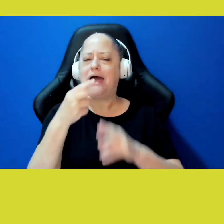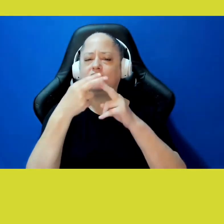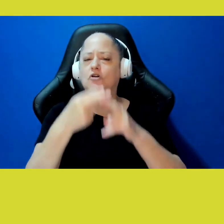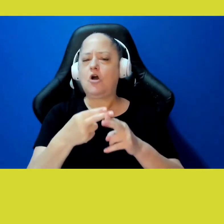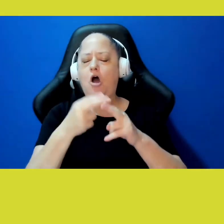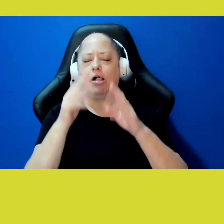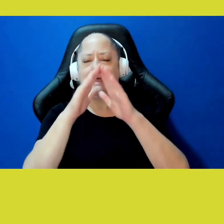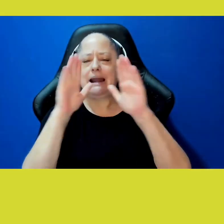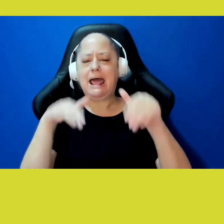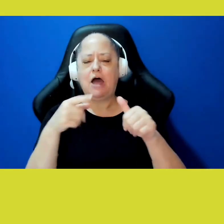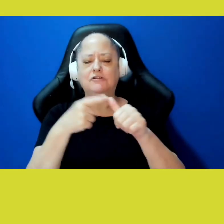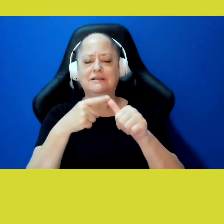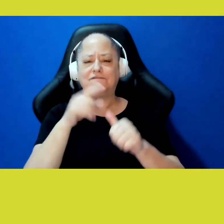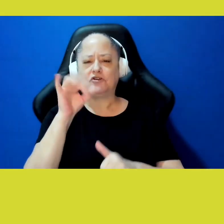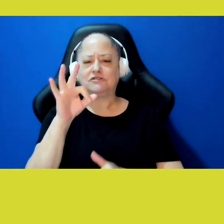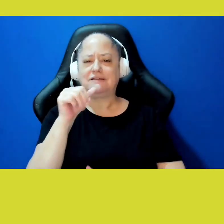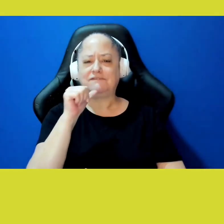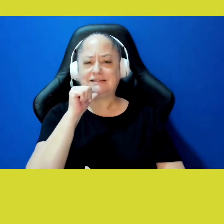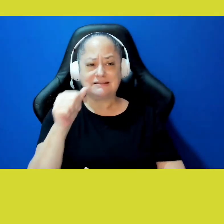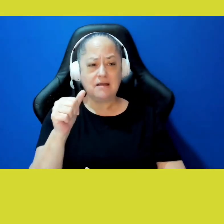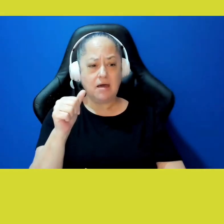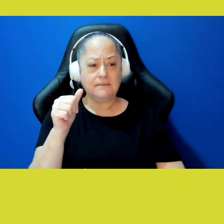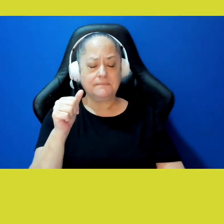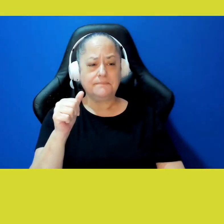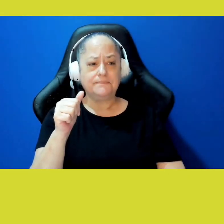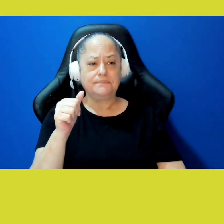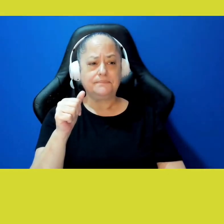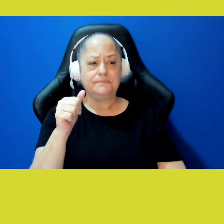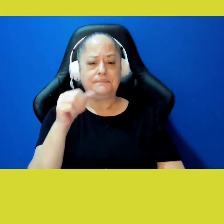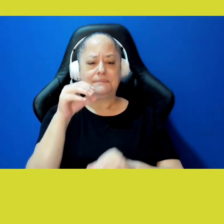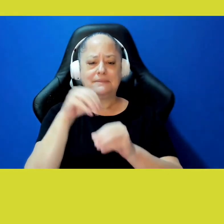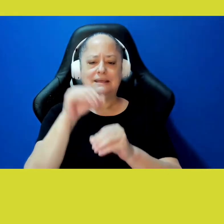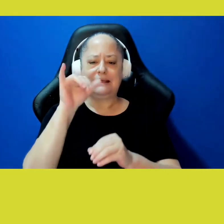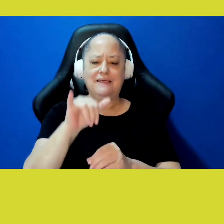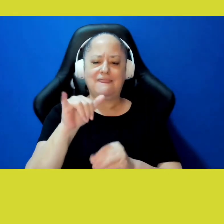if it's not in that sort model specifically.